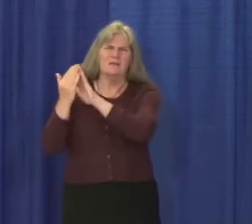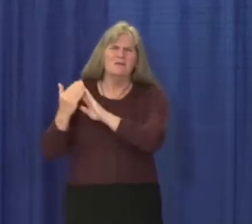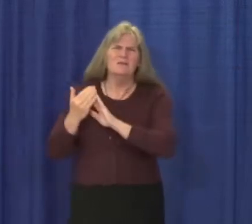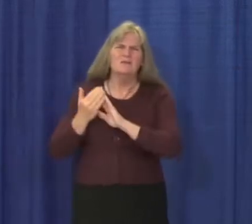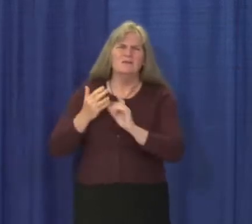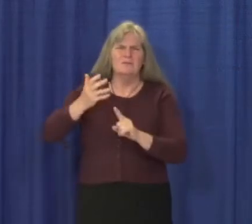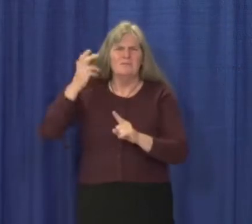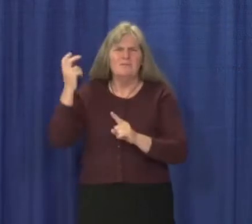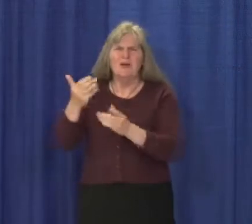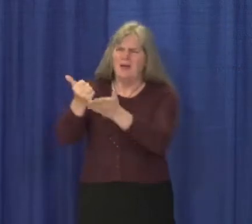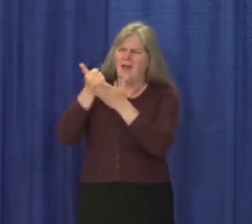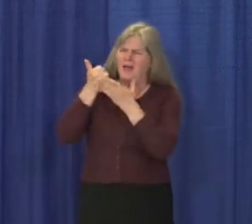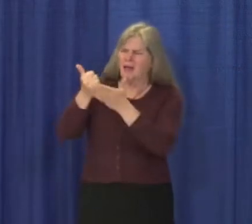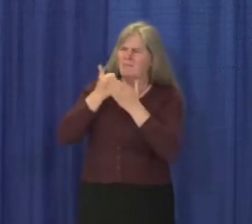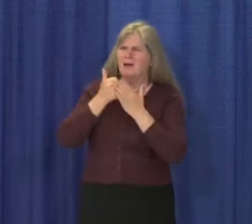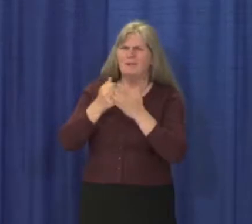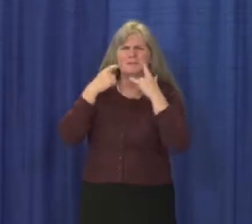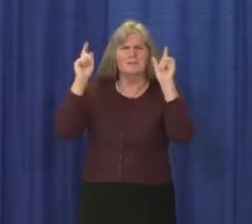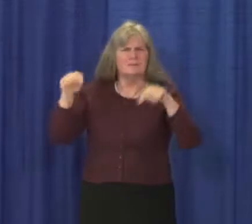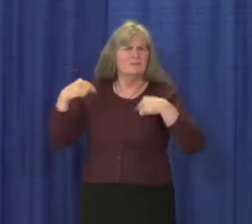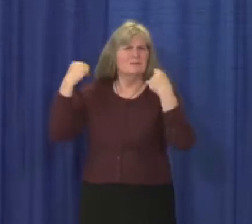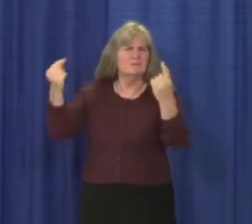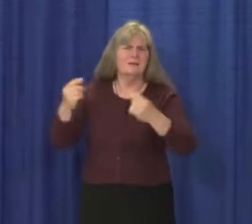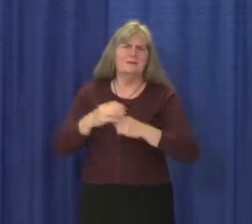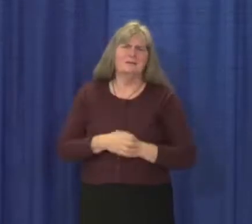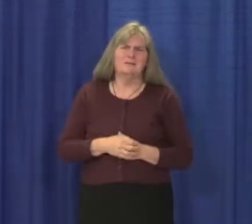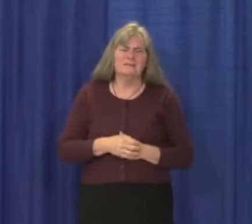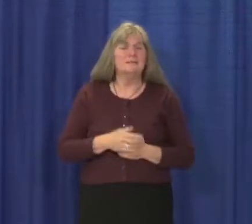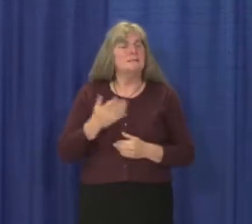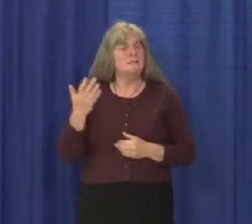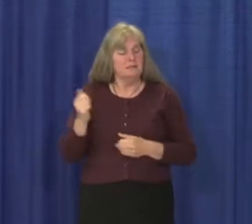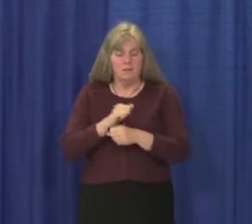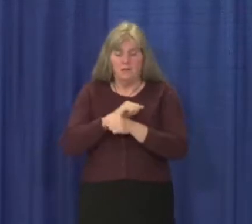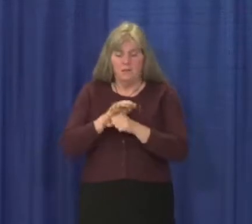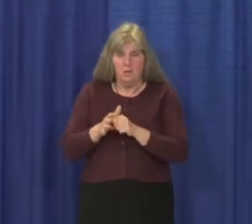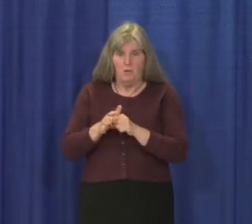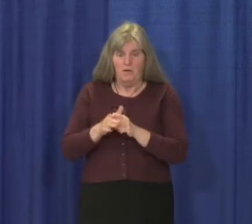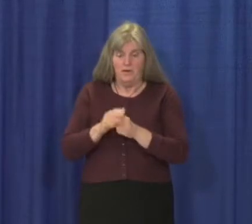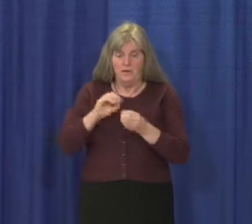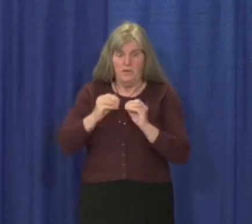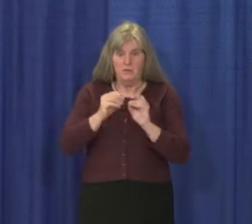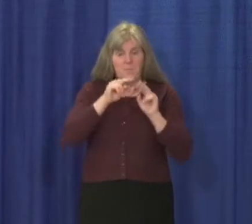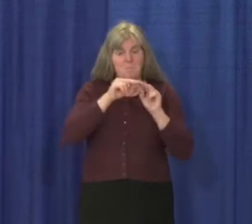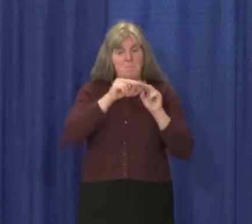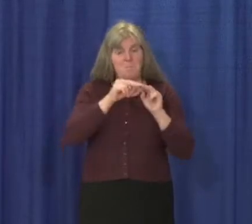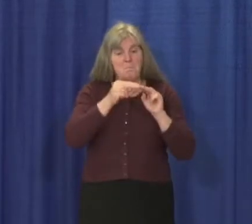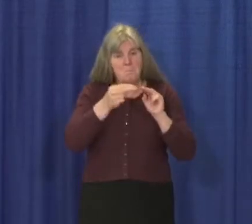I want to thank every partner that has helped. We are seeing a slow, but